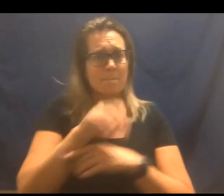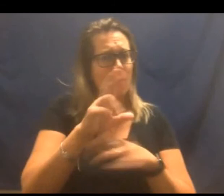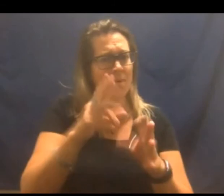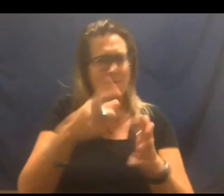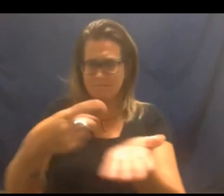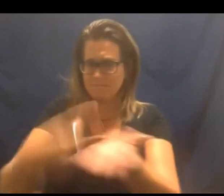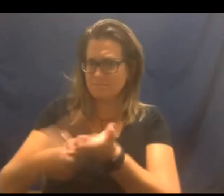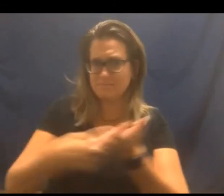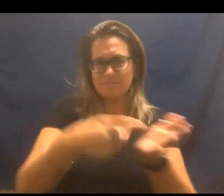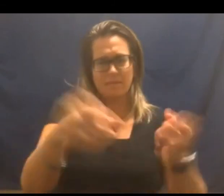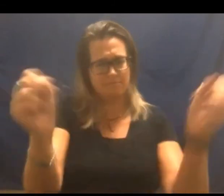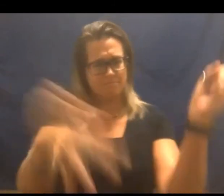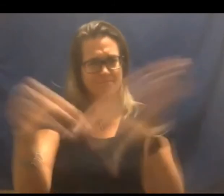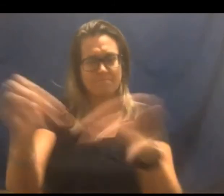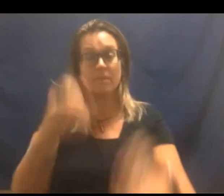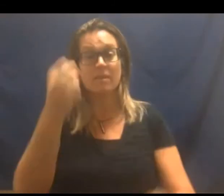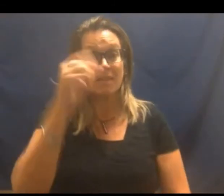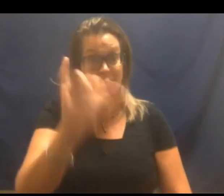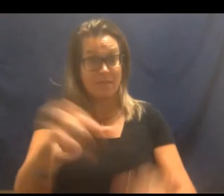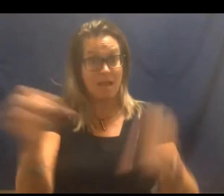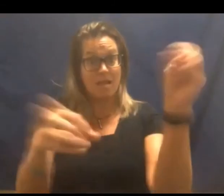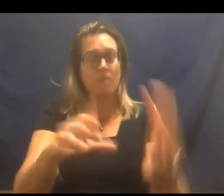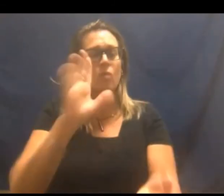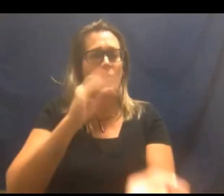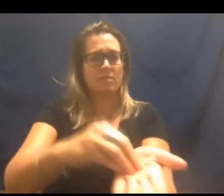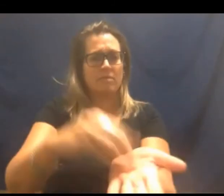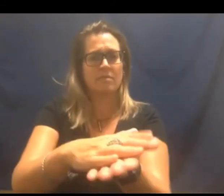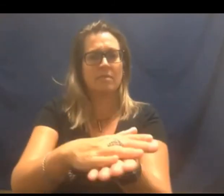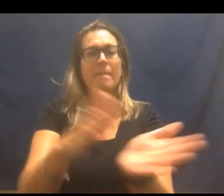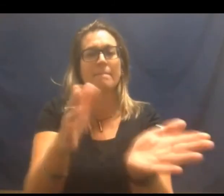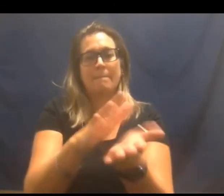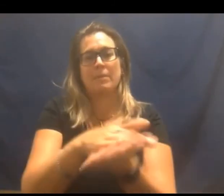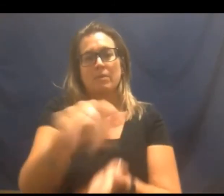"movement-holds" or you can decide that.